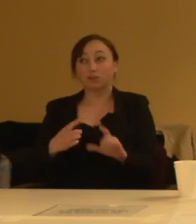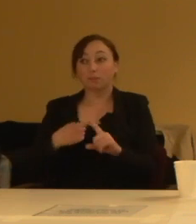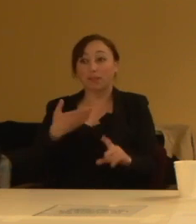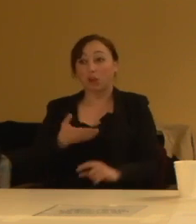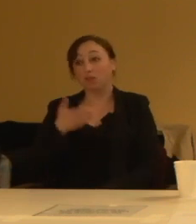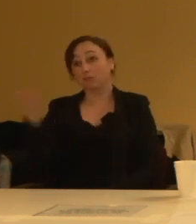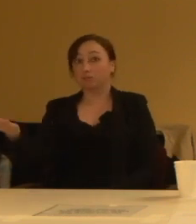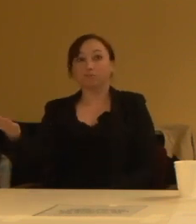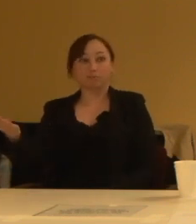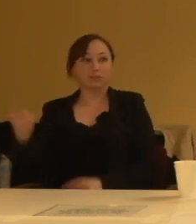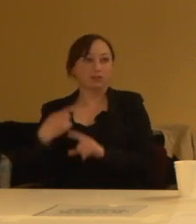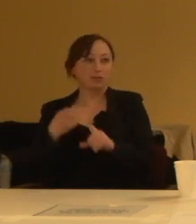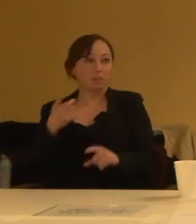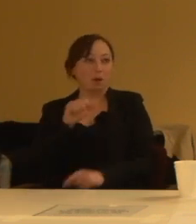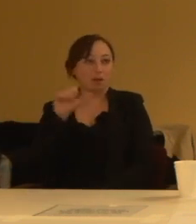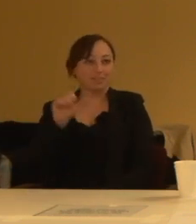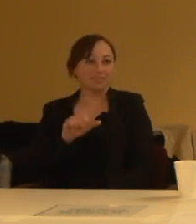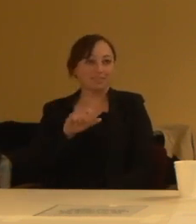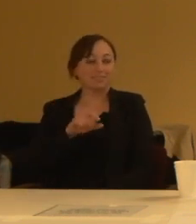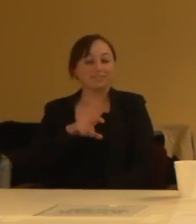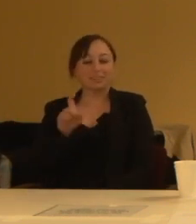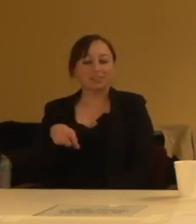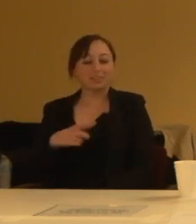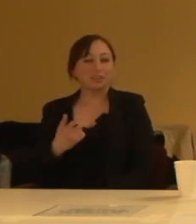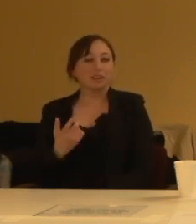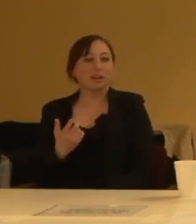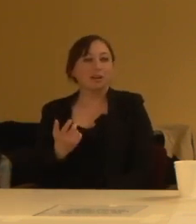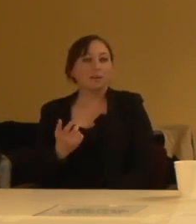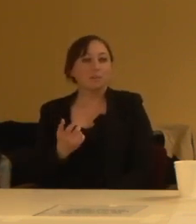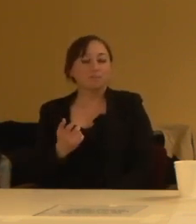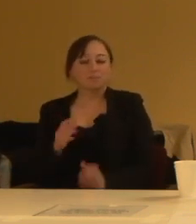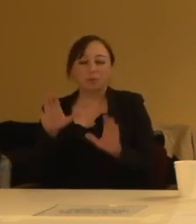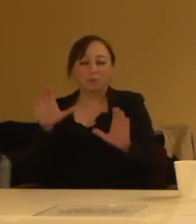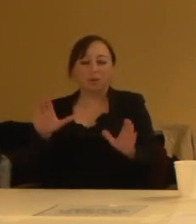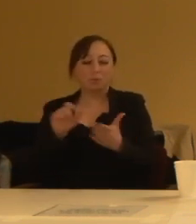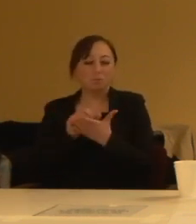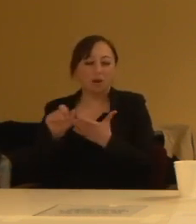There's tons of great writers from El Paso that